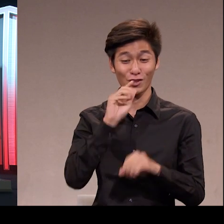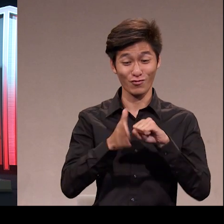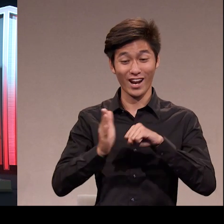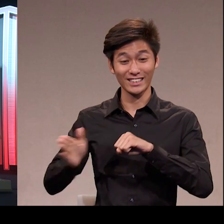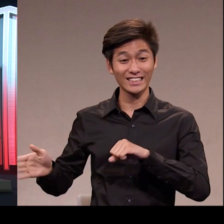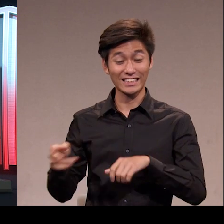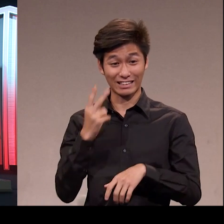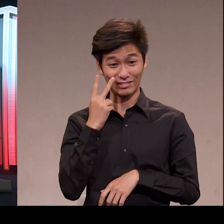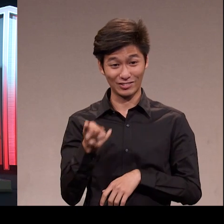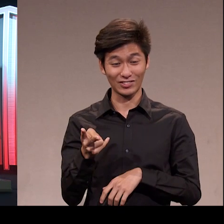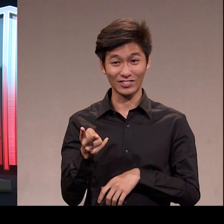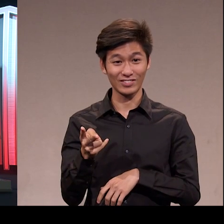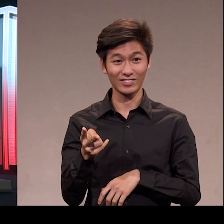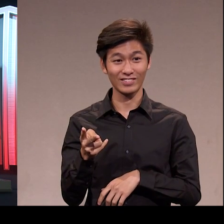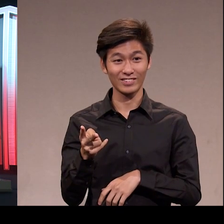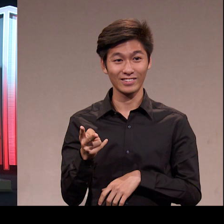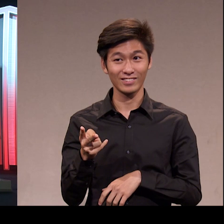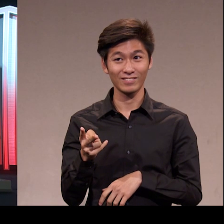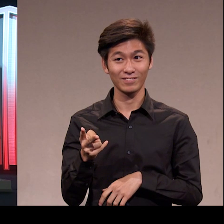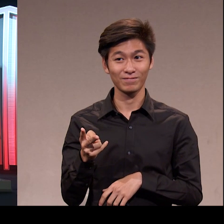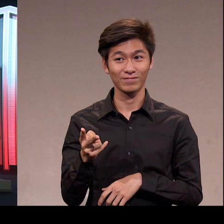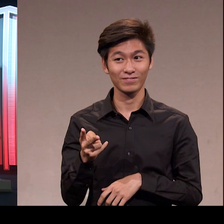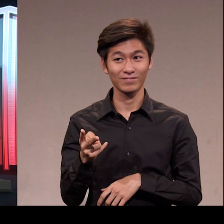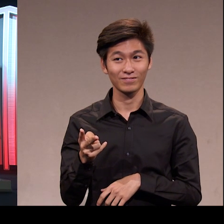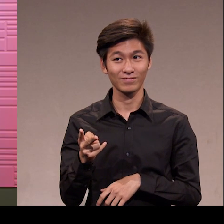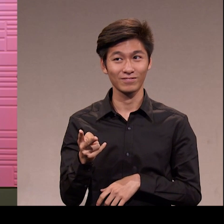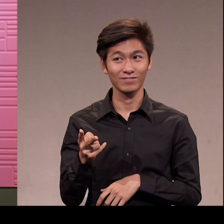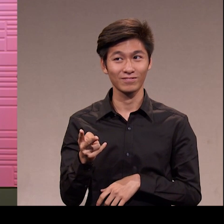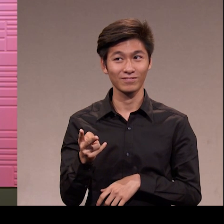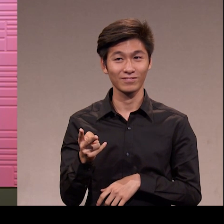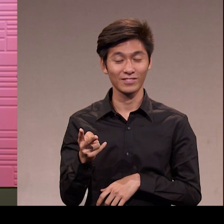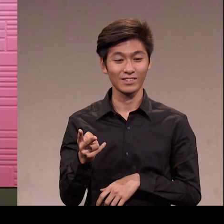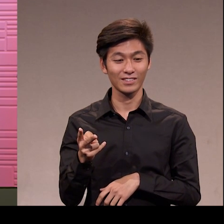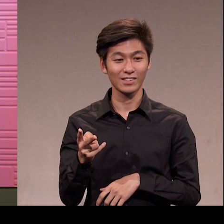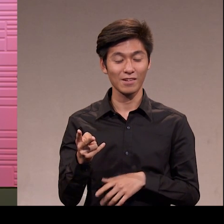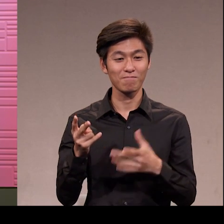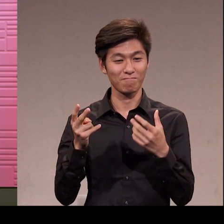The young stallholder was learning the skill of cooking chicken rice from the "shifu".